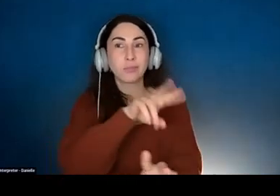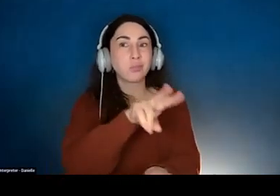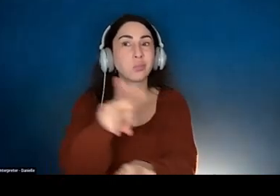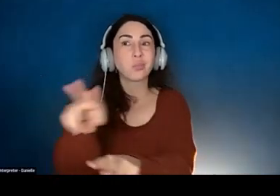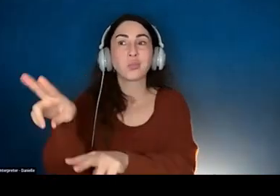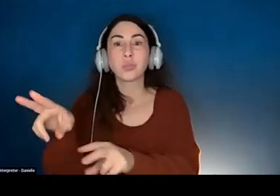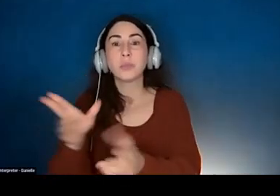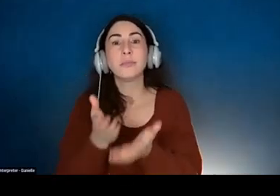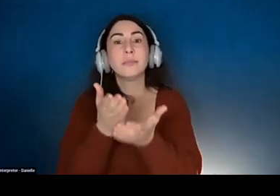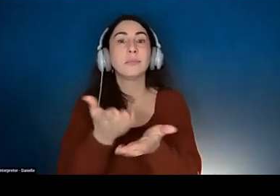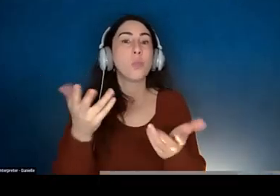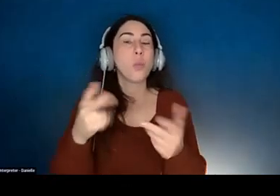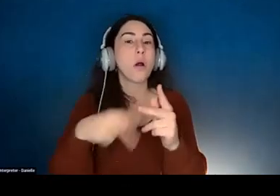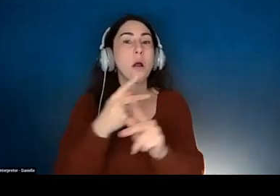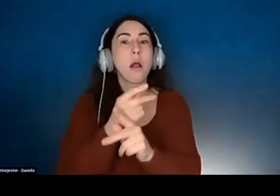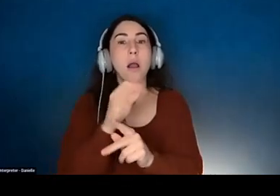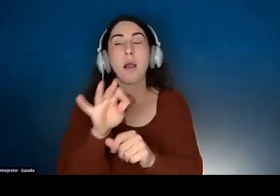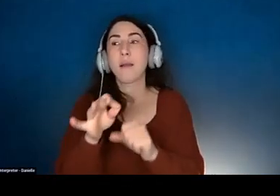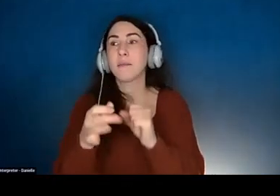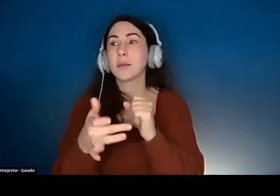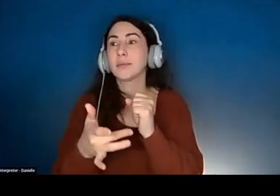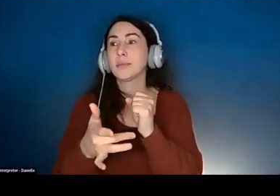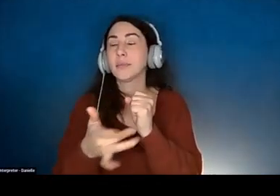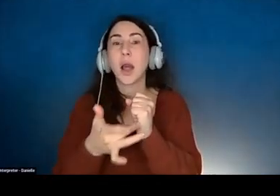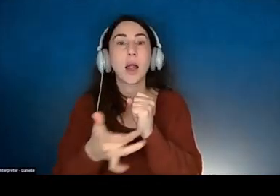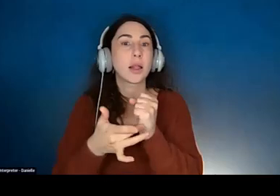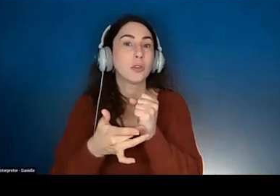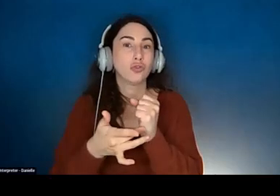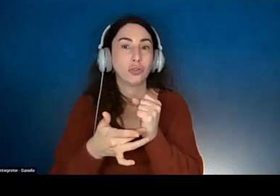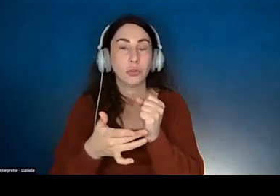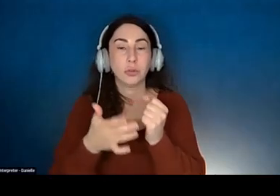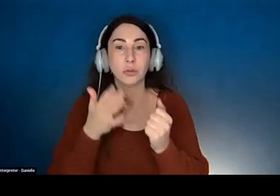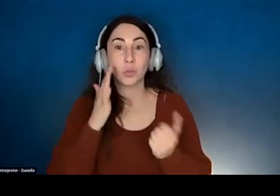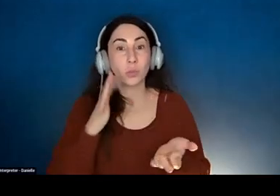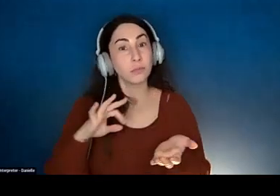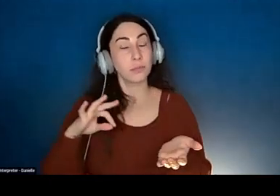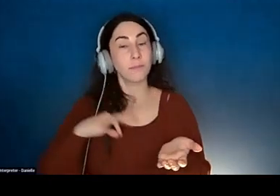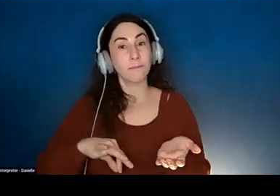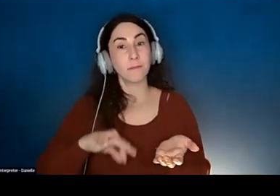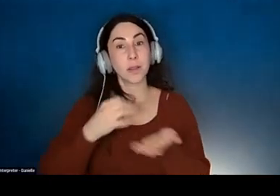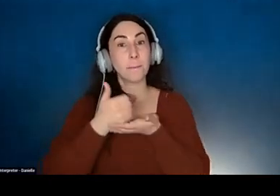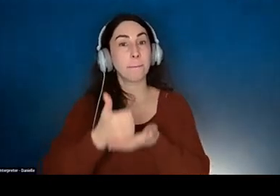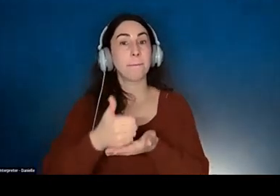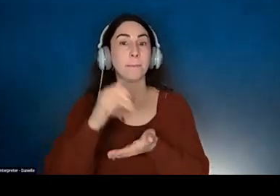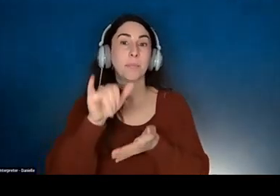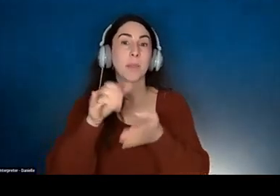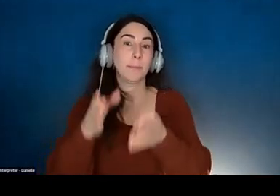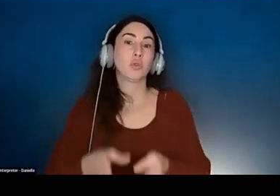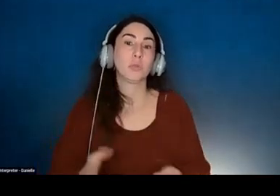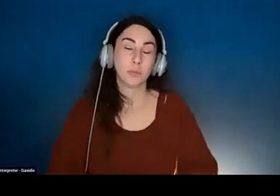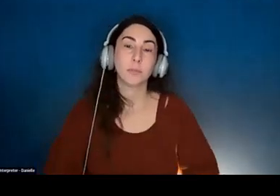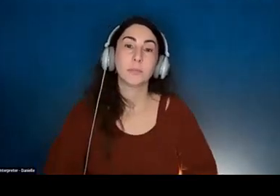of assistive devices or assistive technology will be helpful for that individual. They will look at